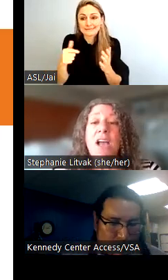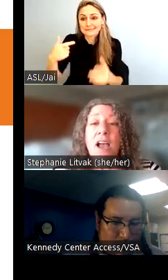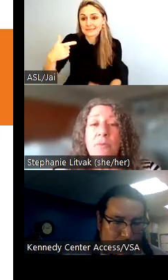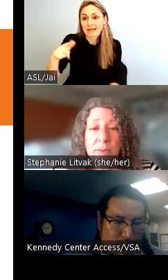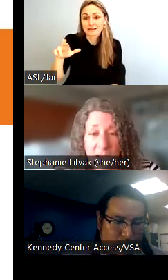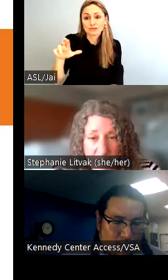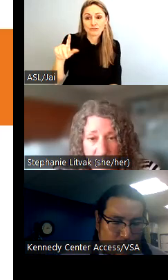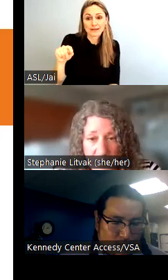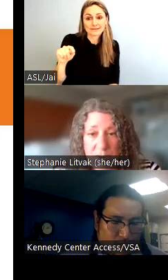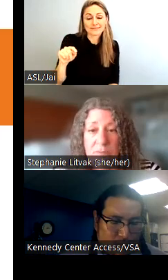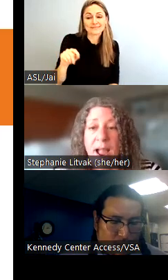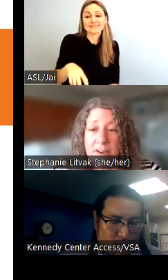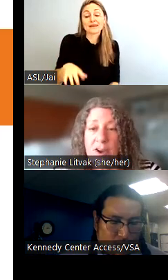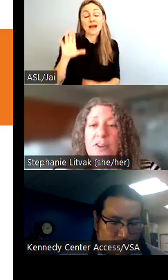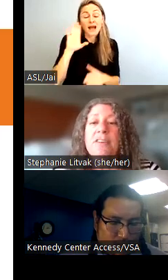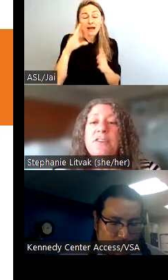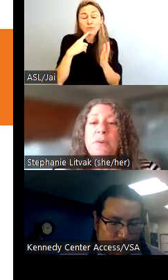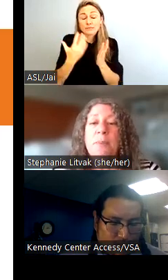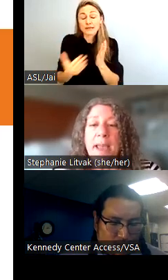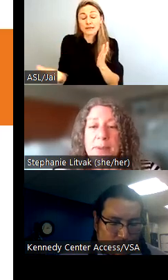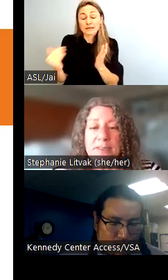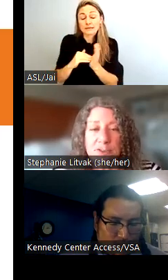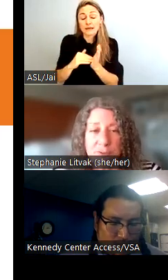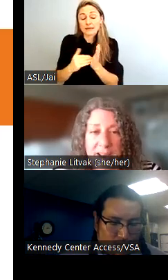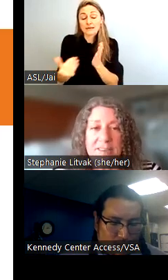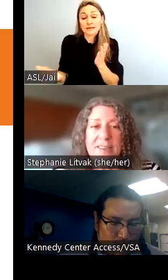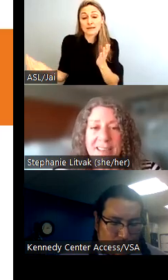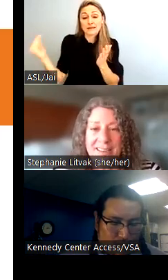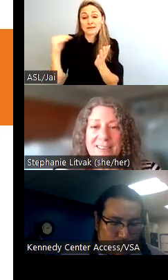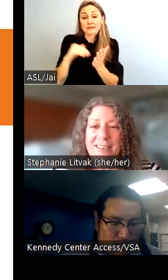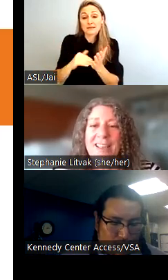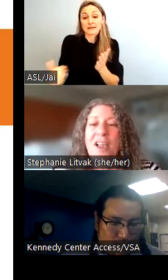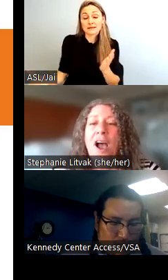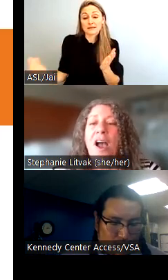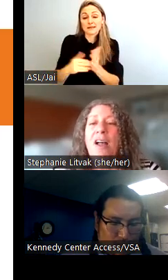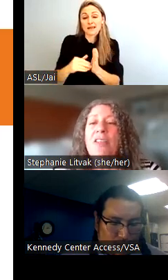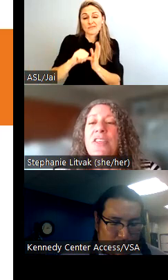And I will become a broken record to be able to stress this.